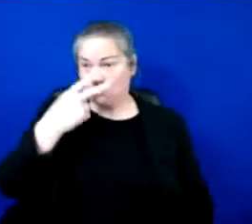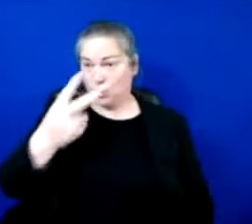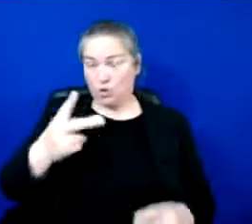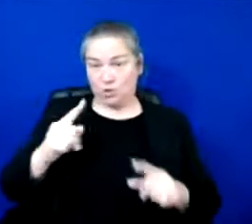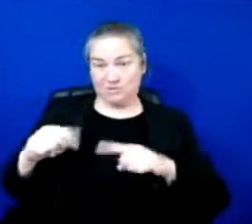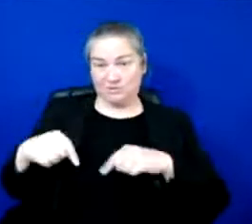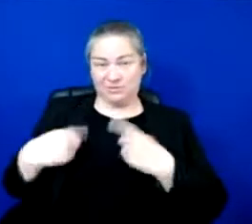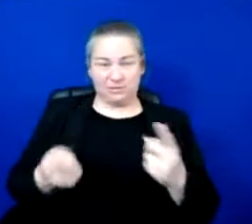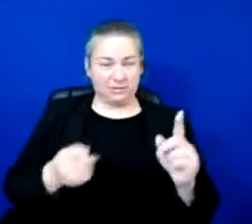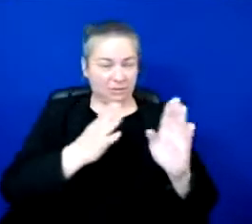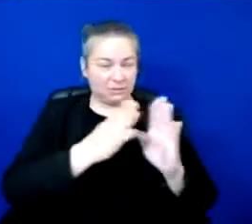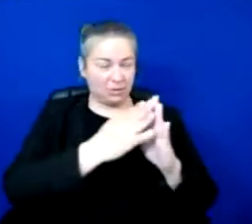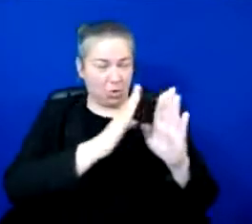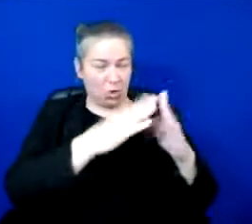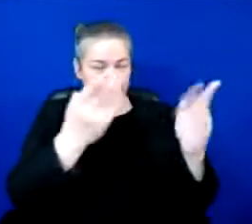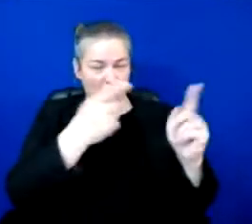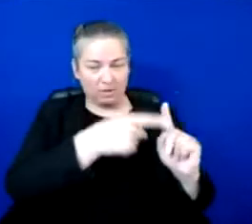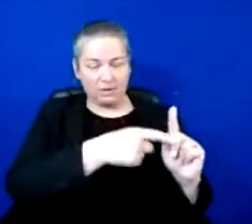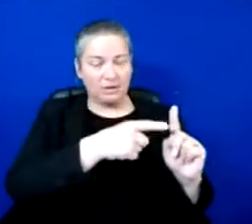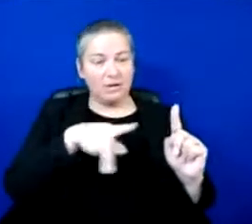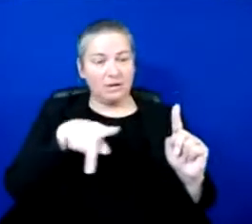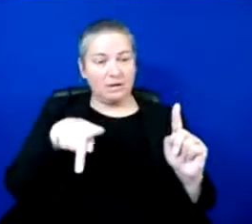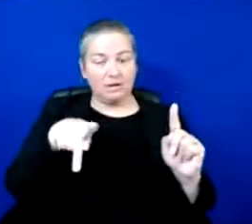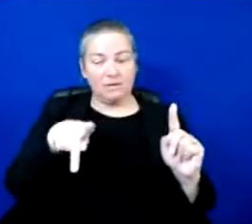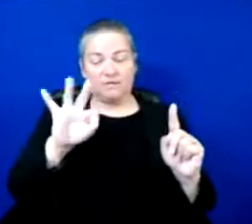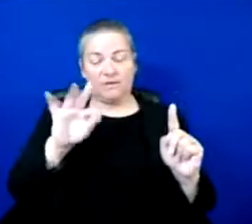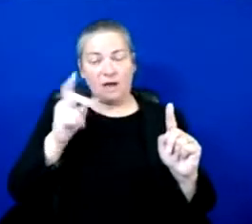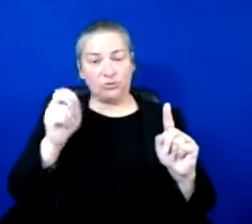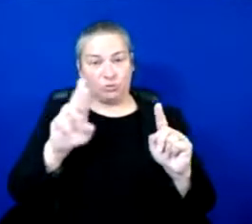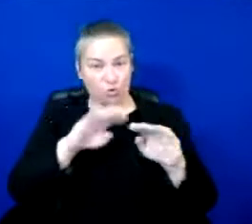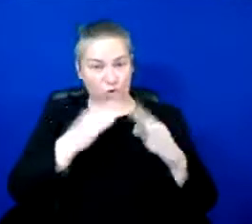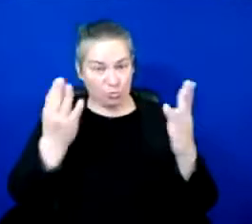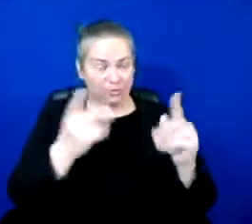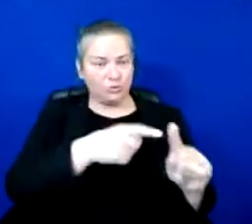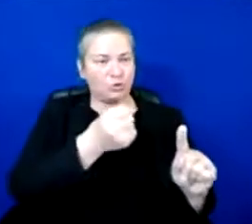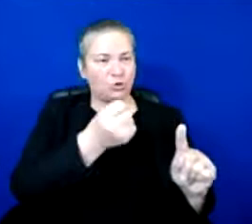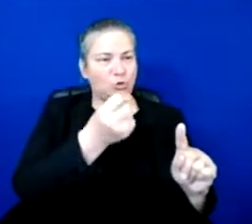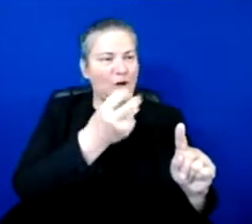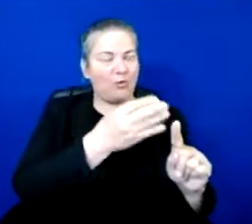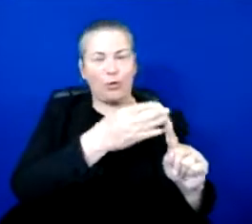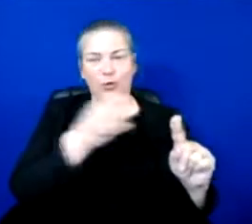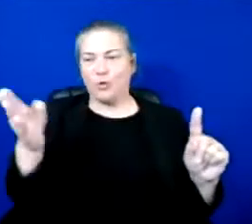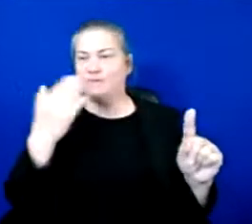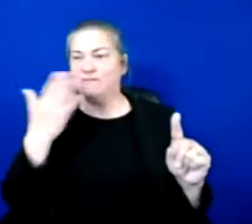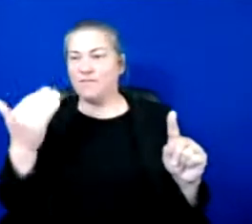up since Pfizer was opened up to 12 through 15 year olds is a significant